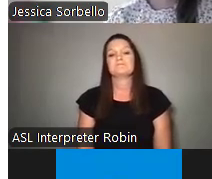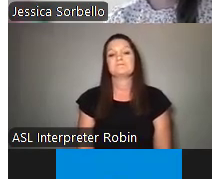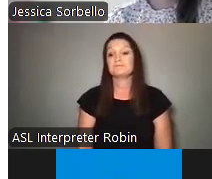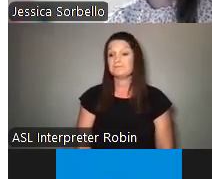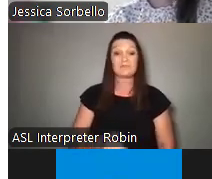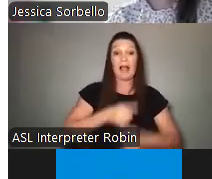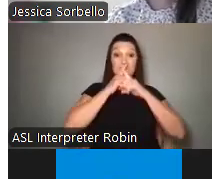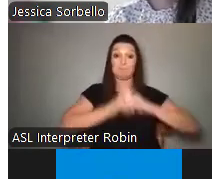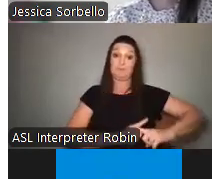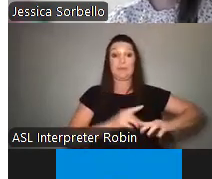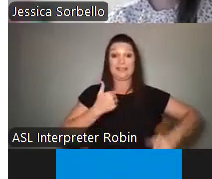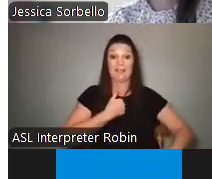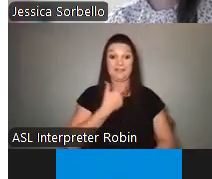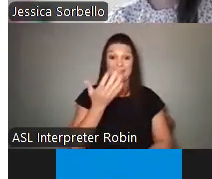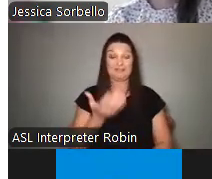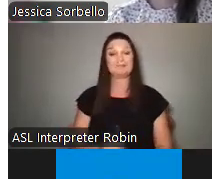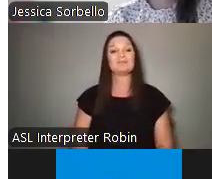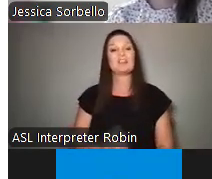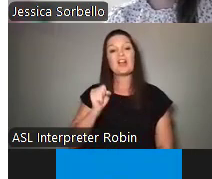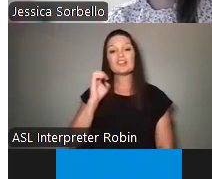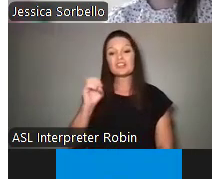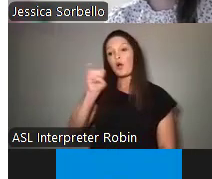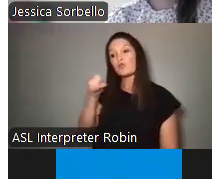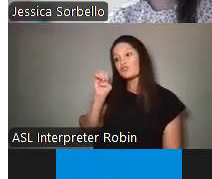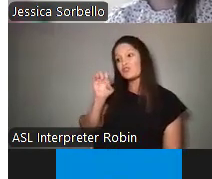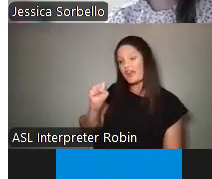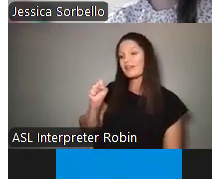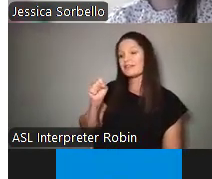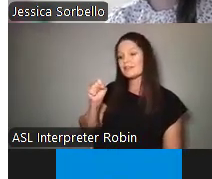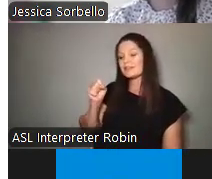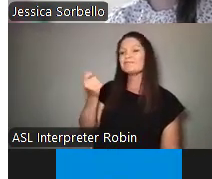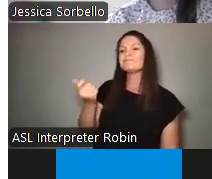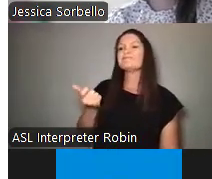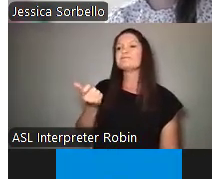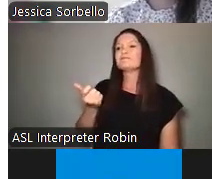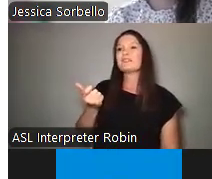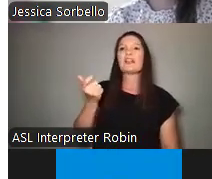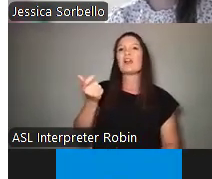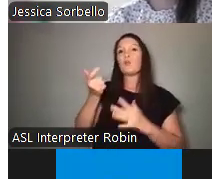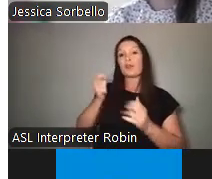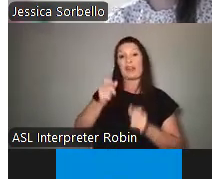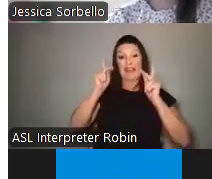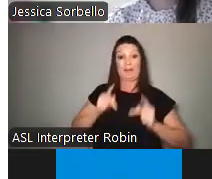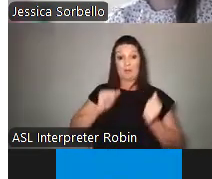one of the conversations or actually this conversation happened several times was transition